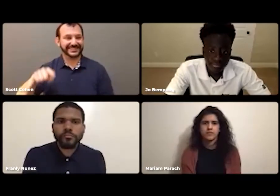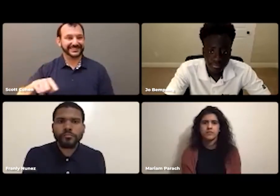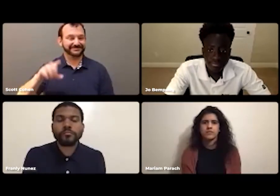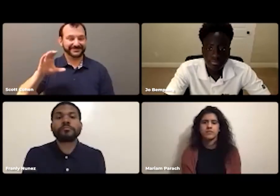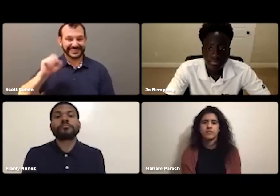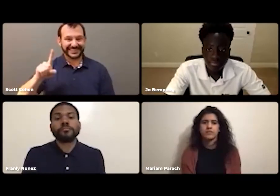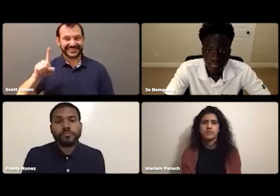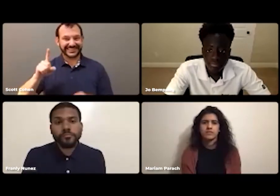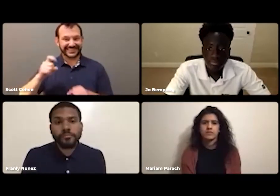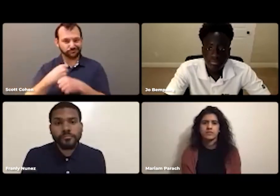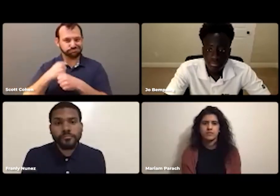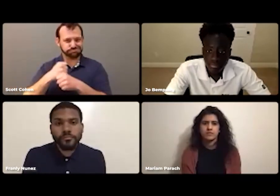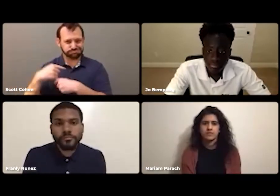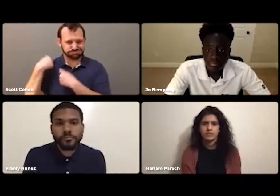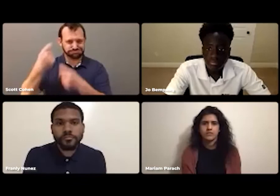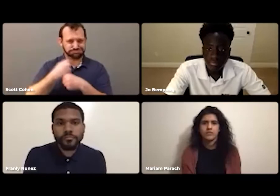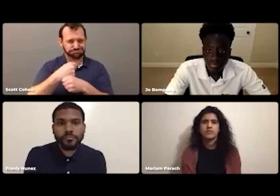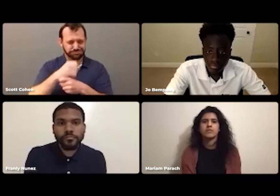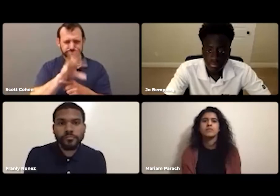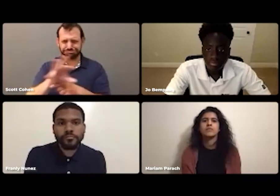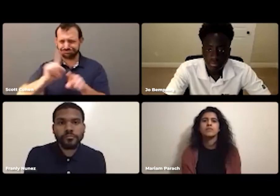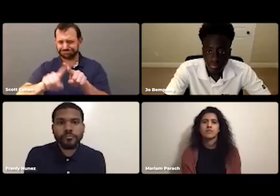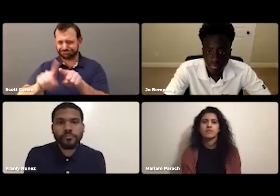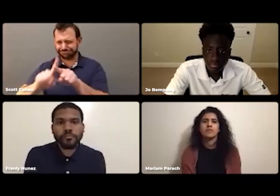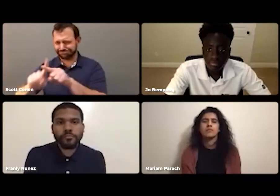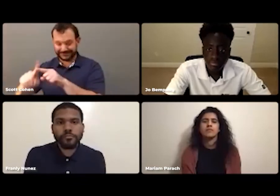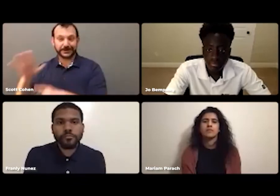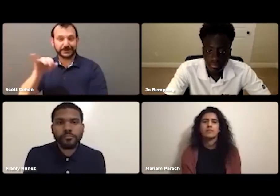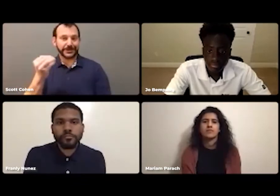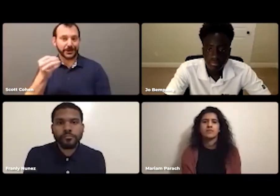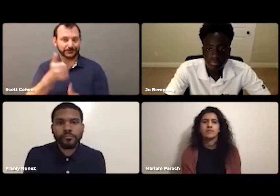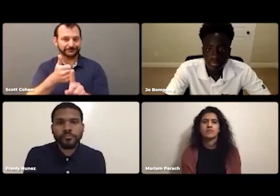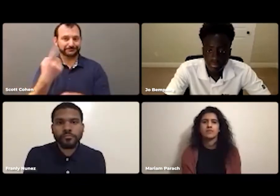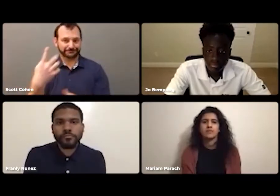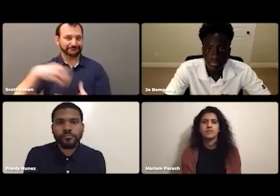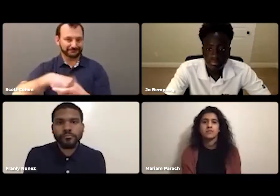STEM Toolkit with everyone. We've made videos.